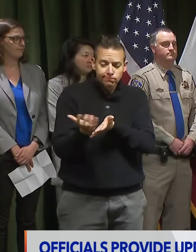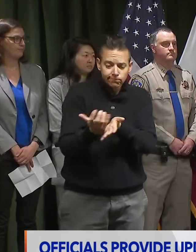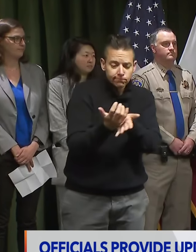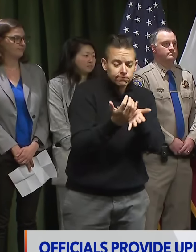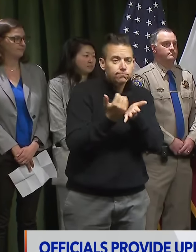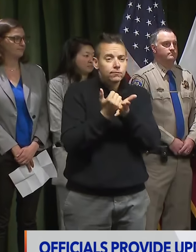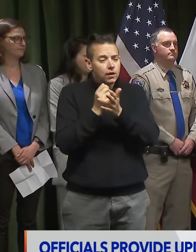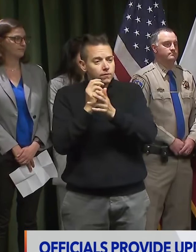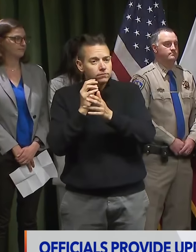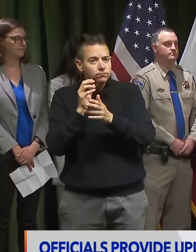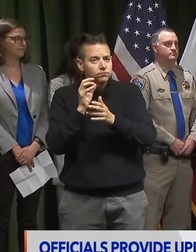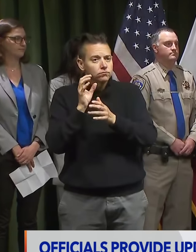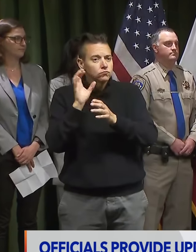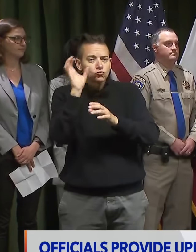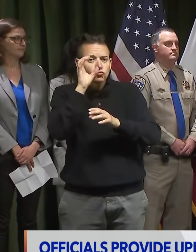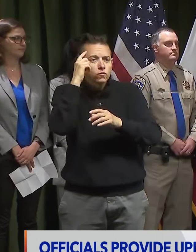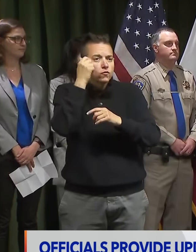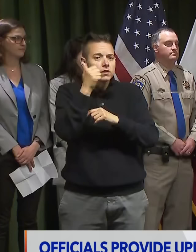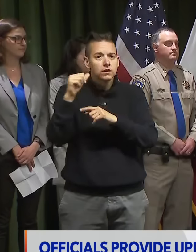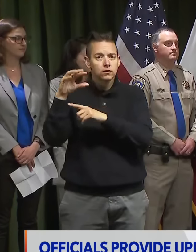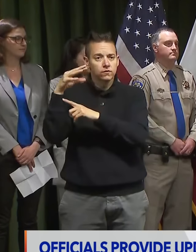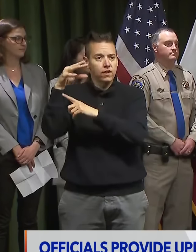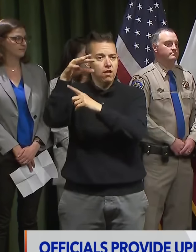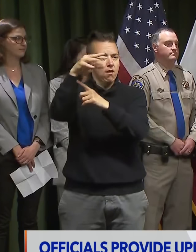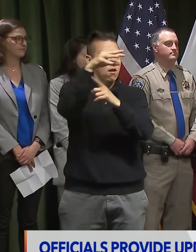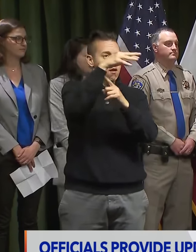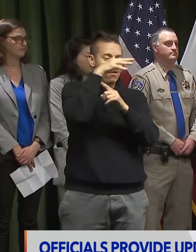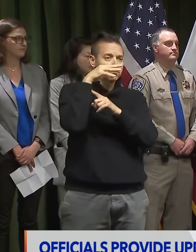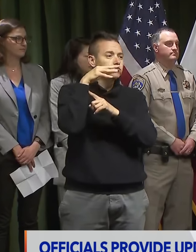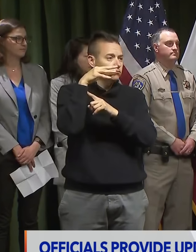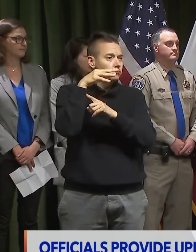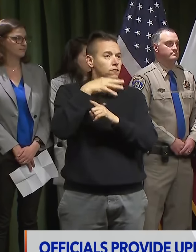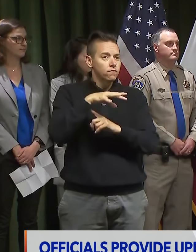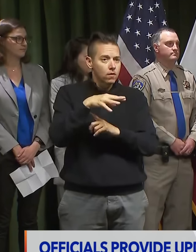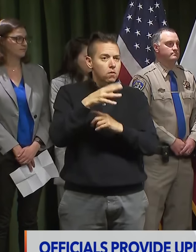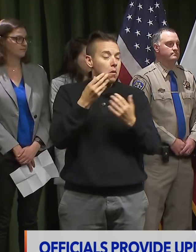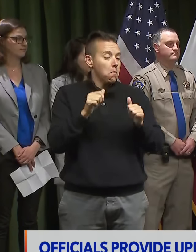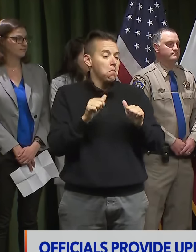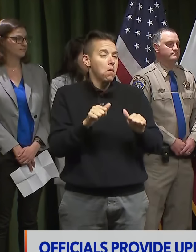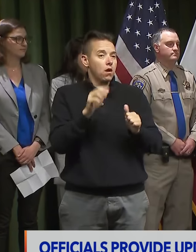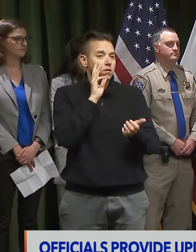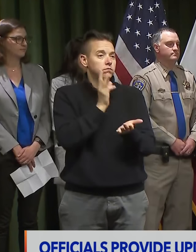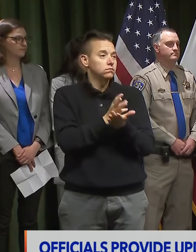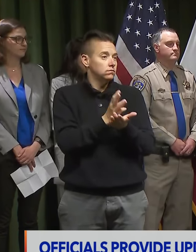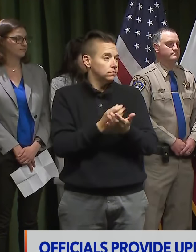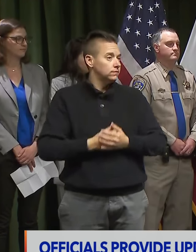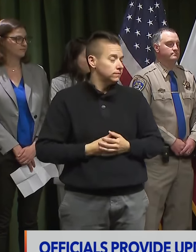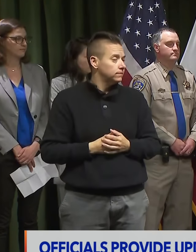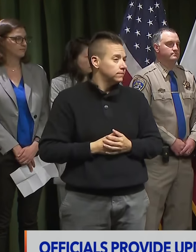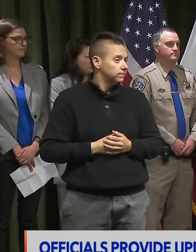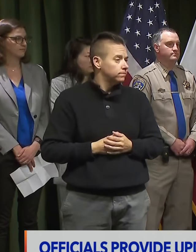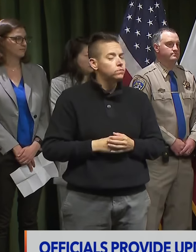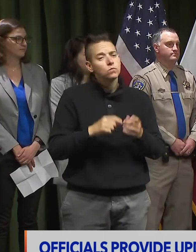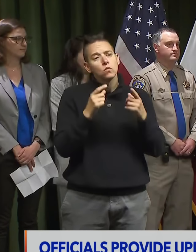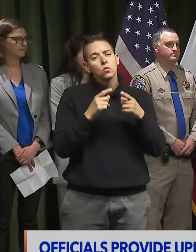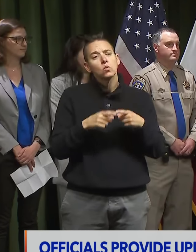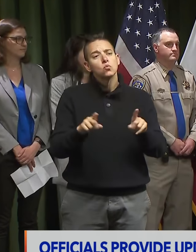DETECTIVES WORKED THROUGHOUT THE NIGHT TO PROCESS THE SCENE COLLECT EVIDENCE AND CANVASS